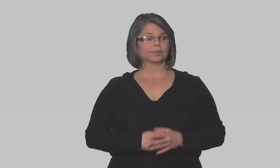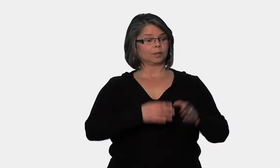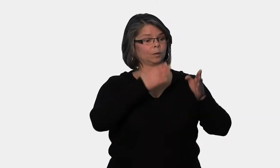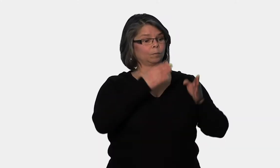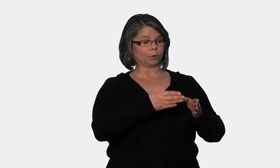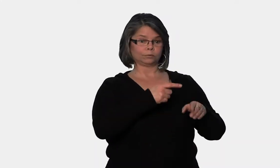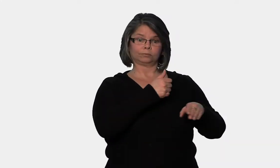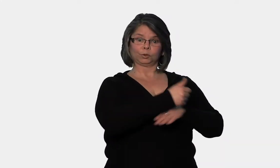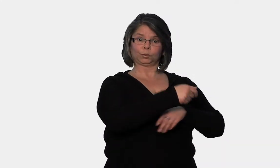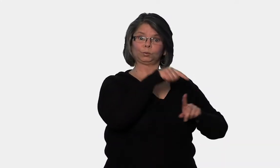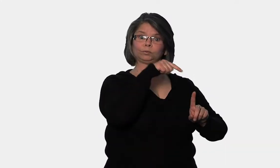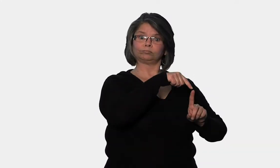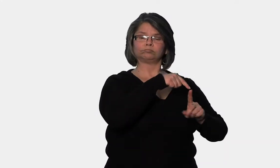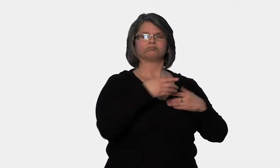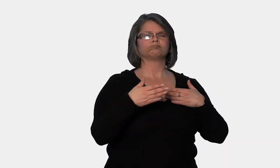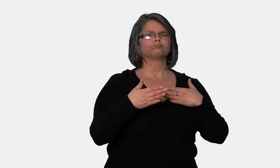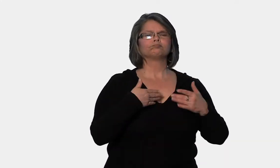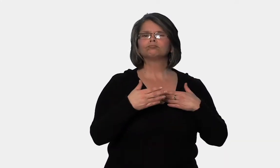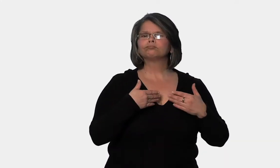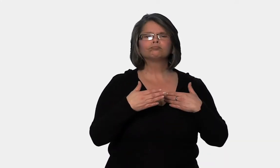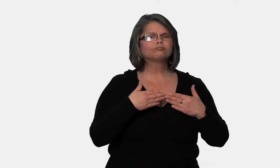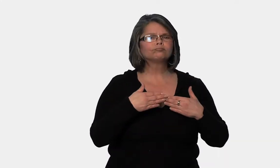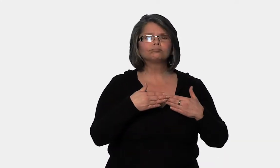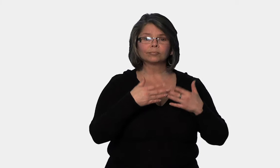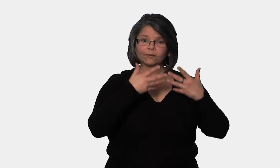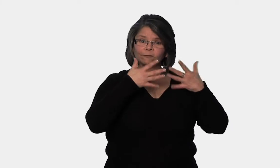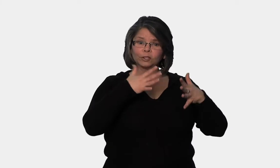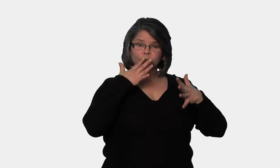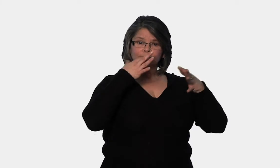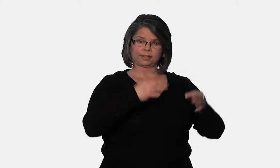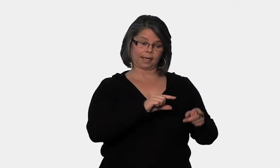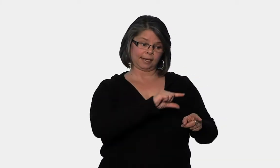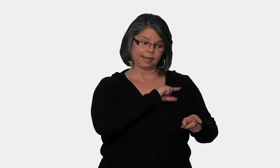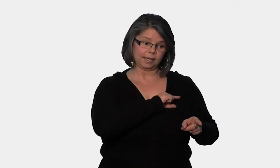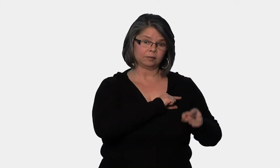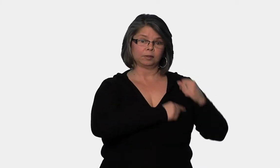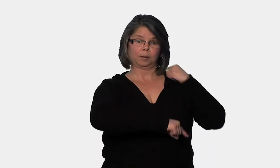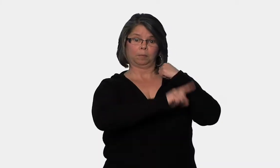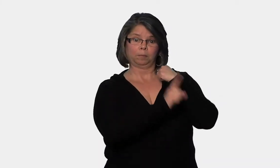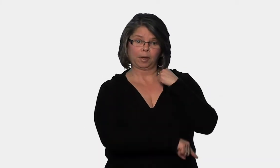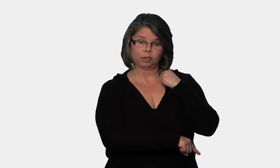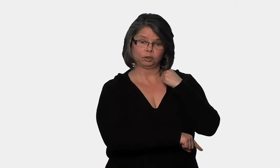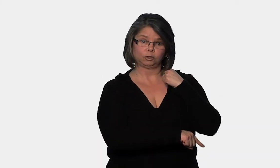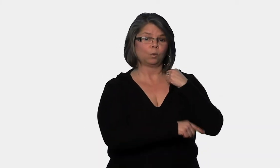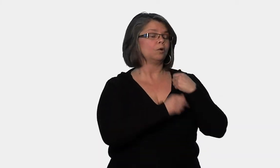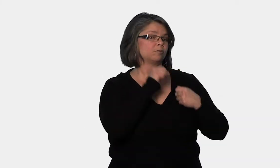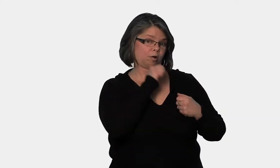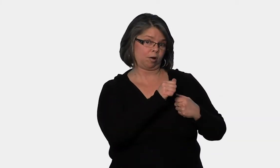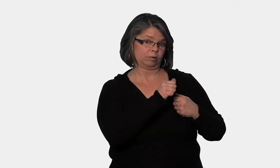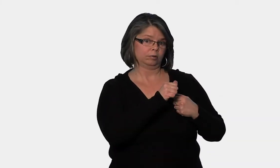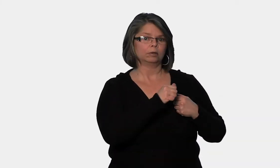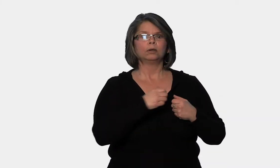Whether or not the accused is convicted and sentenced,